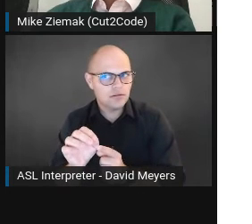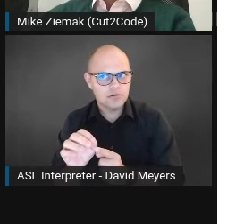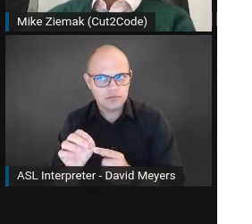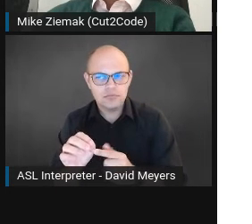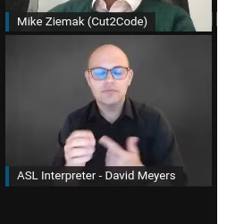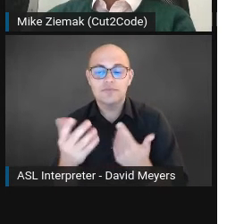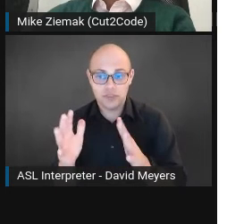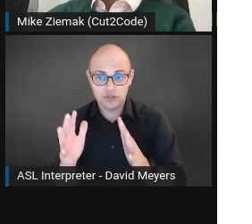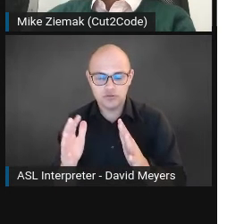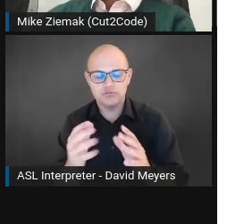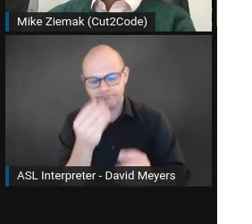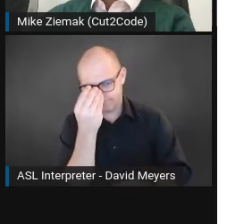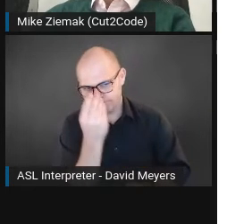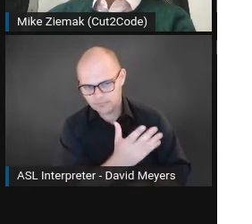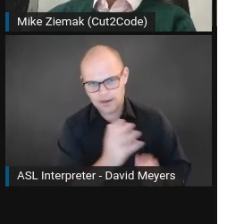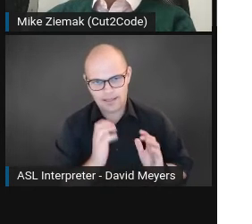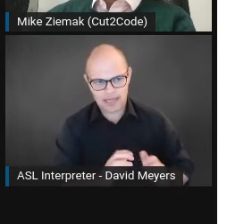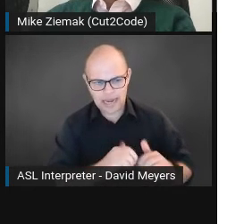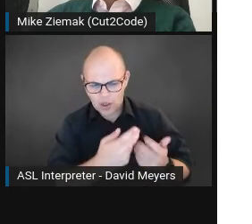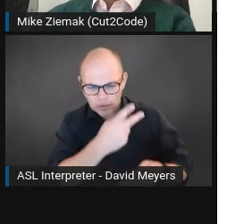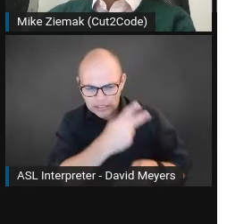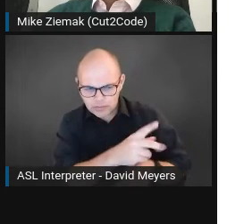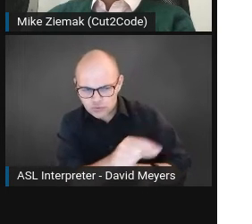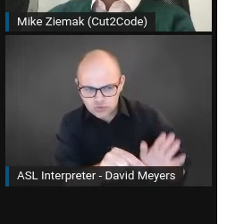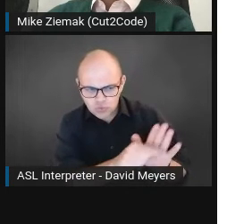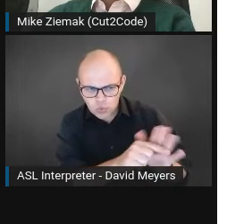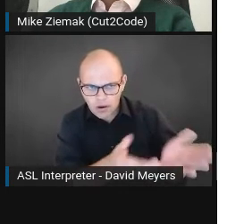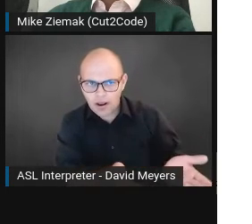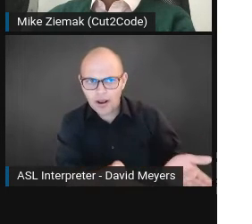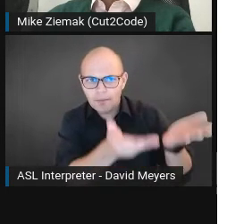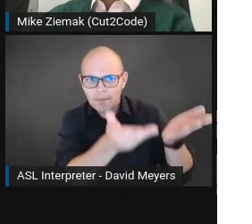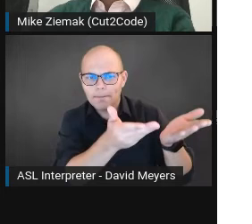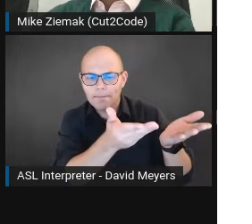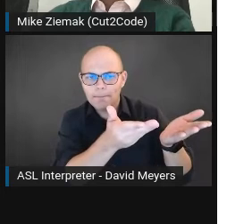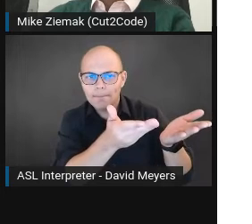how to keep the score high. At the moment, the site improved score is slightly above 90,